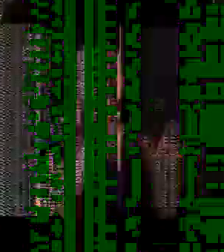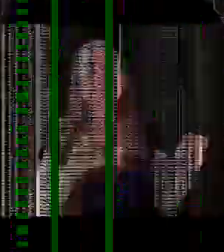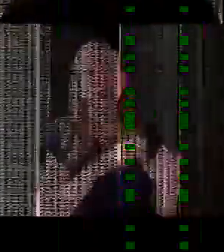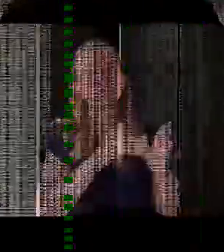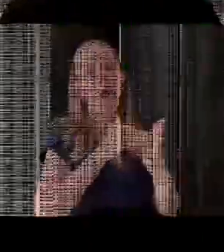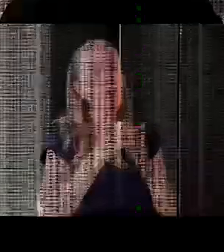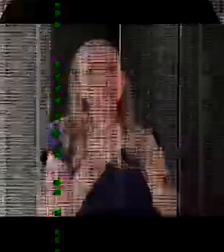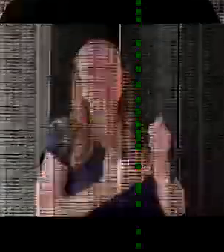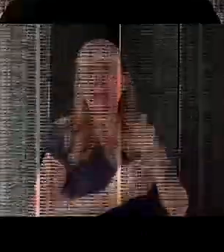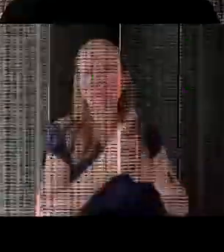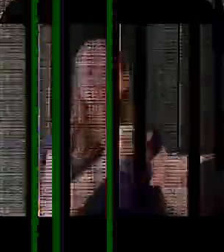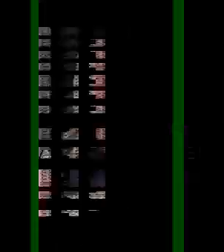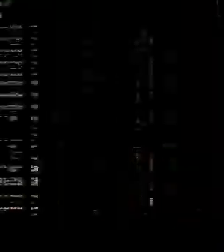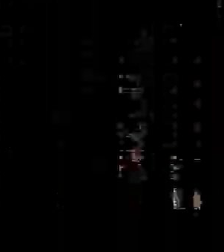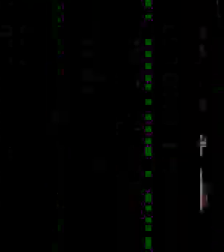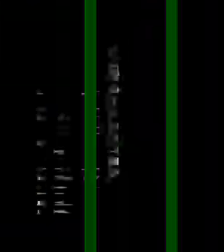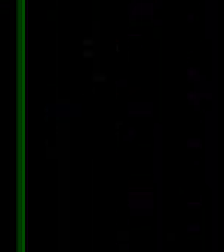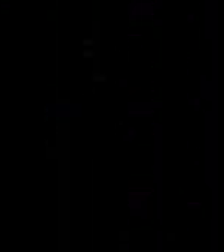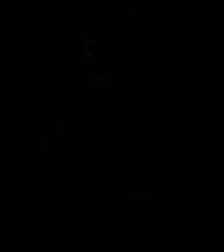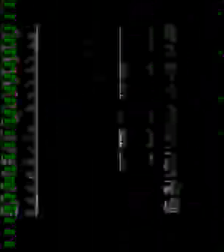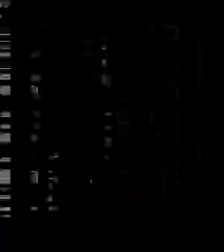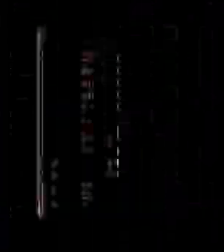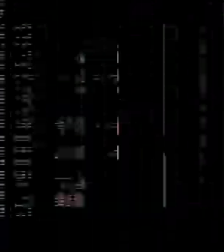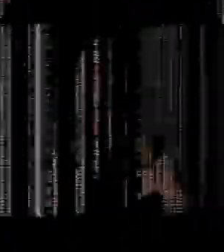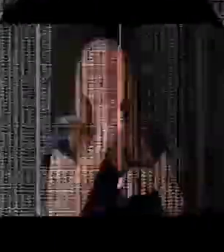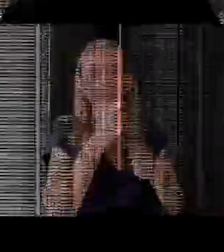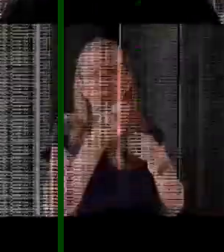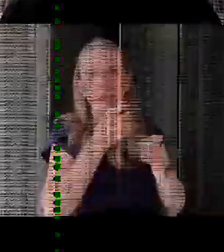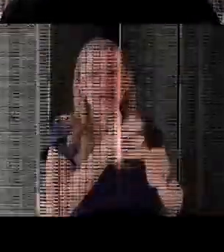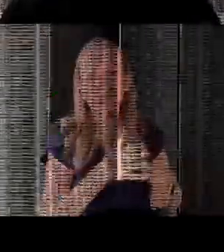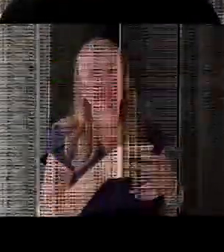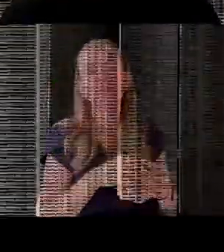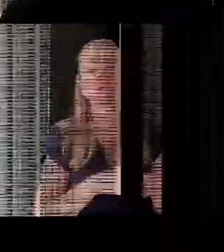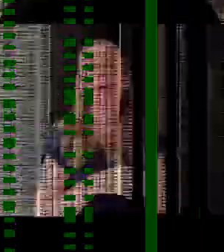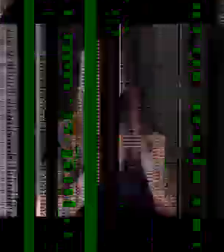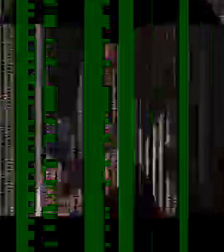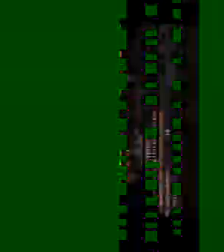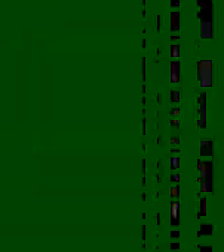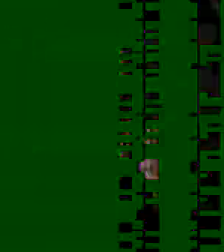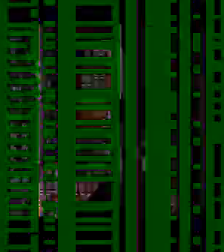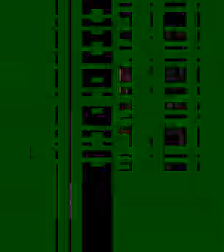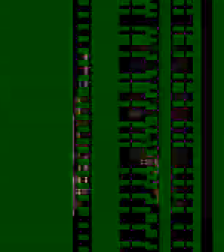have to do that a lot, even if we use password managers. And sometimes when I assess the site,